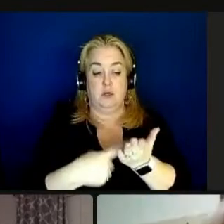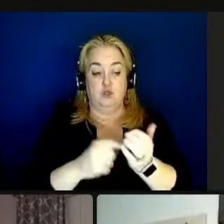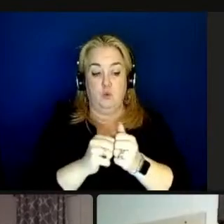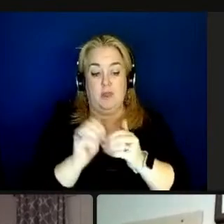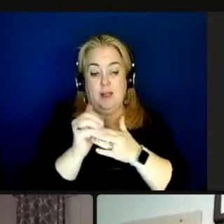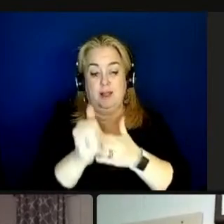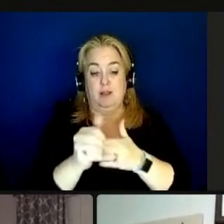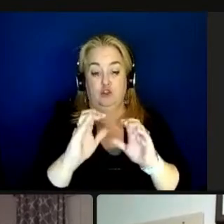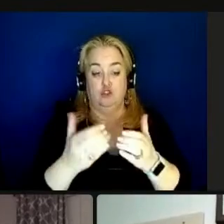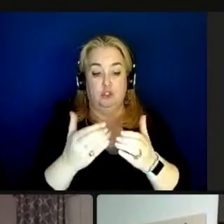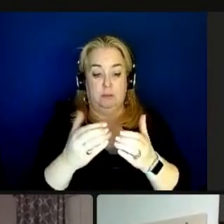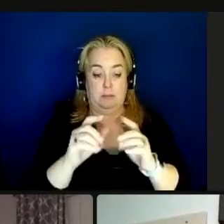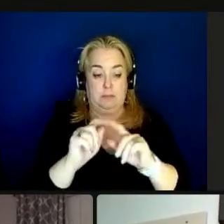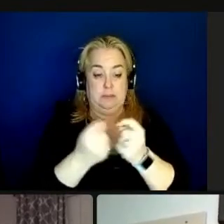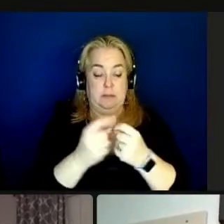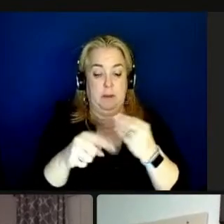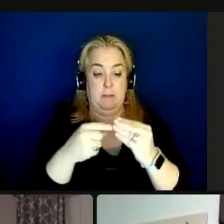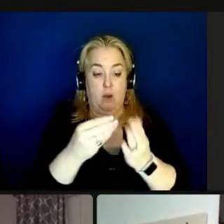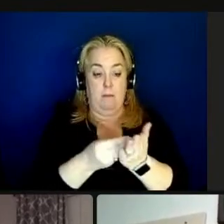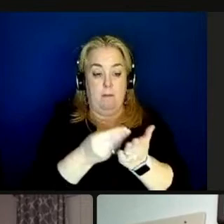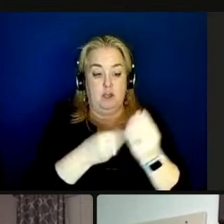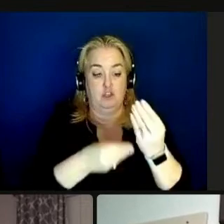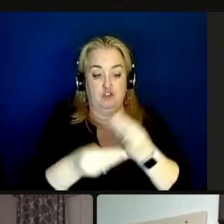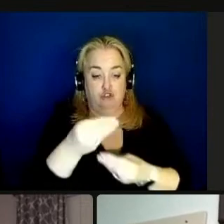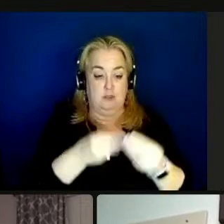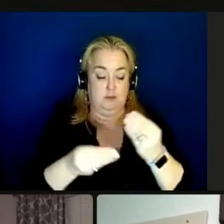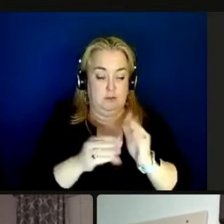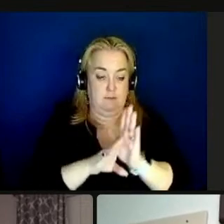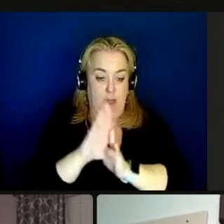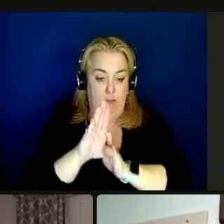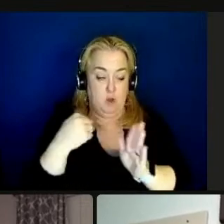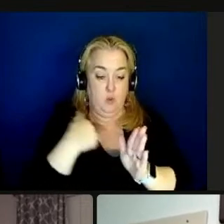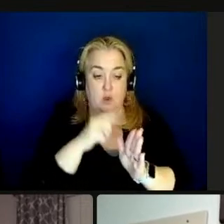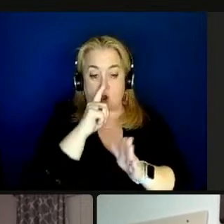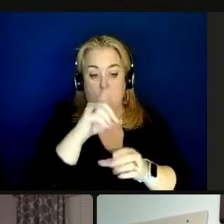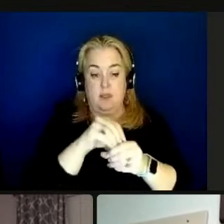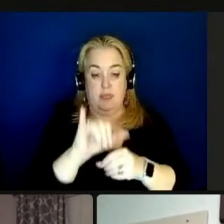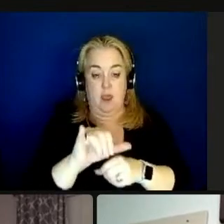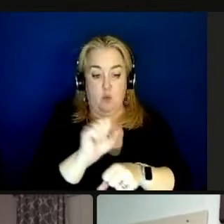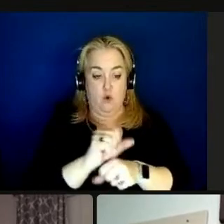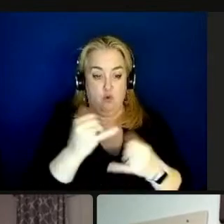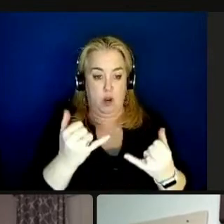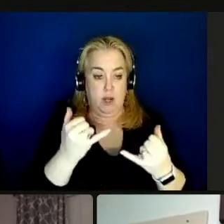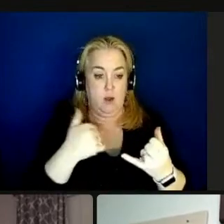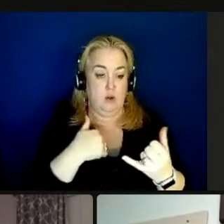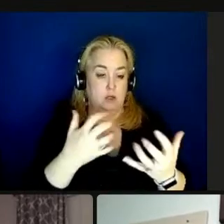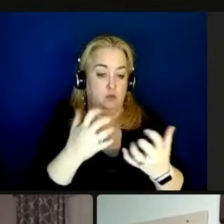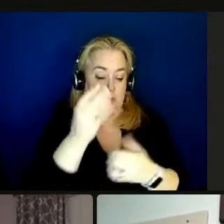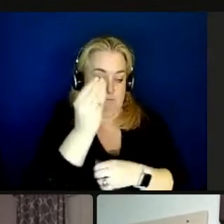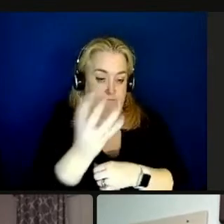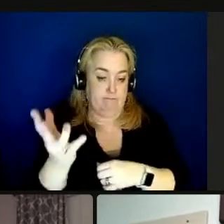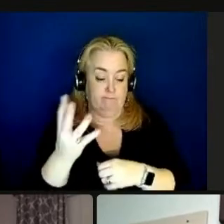OBVIOUSLY IT'S STILL VERY EARLY BUT GOSH, I'VE ALREADY STARTED